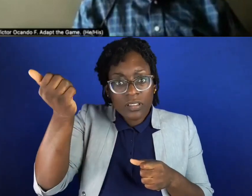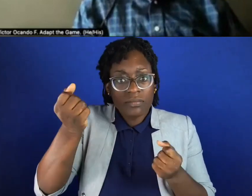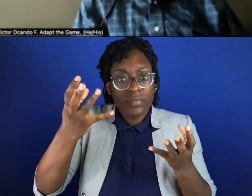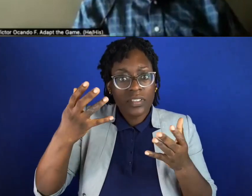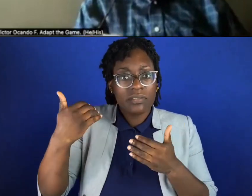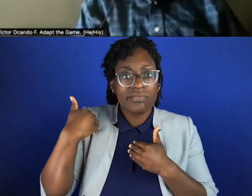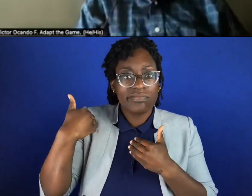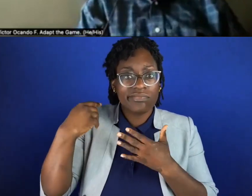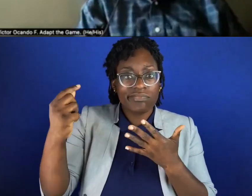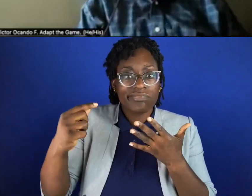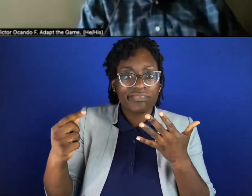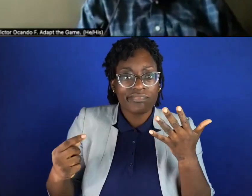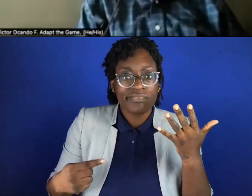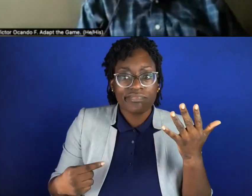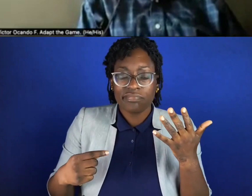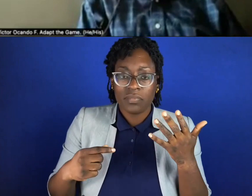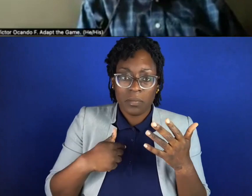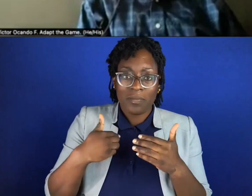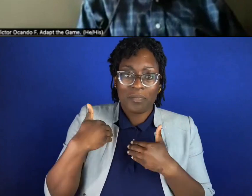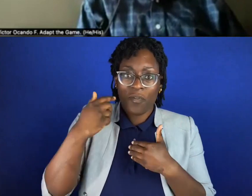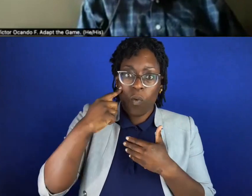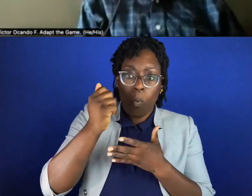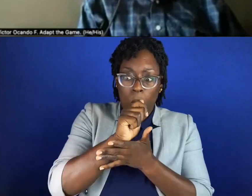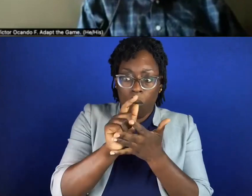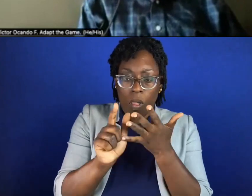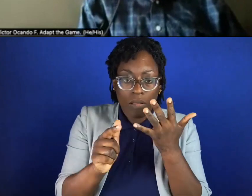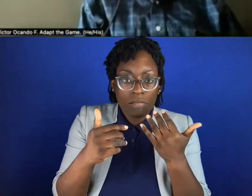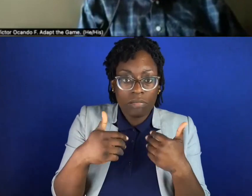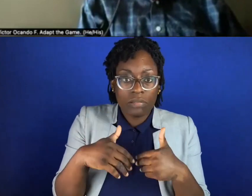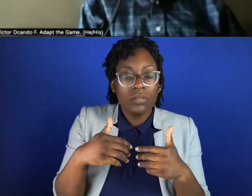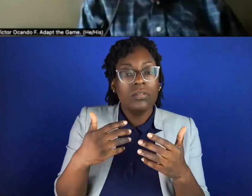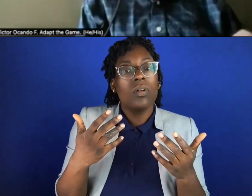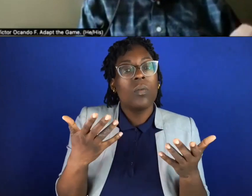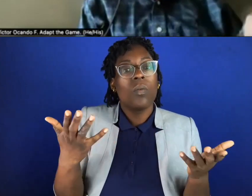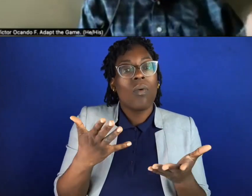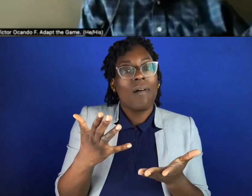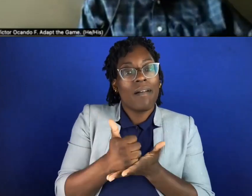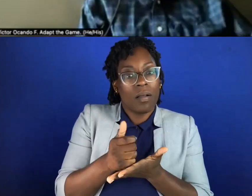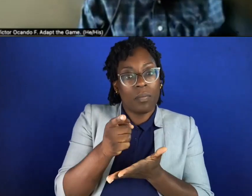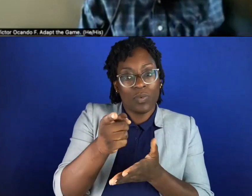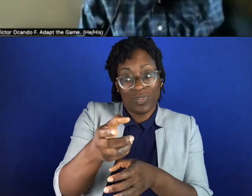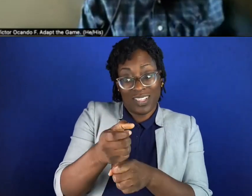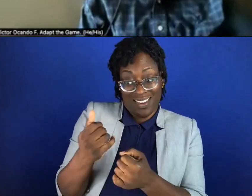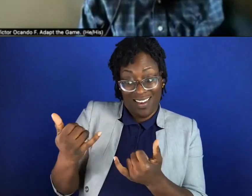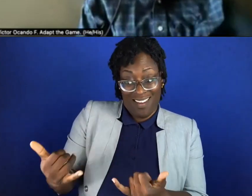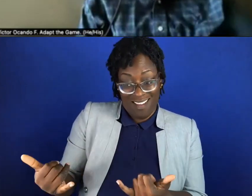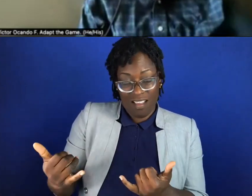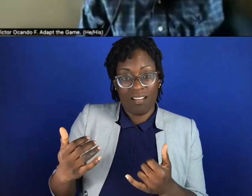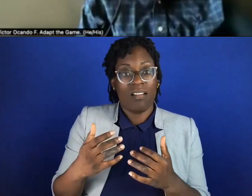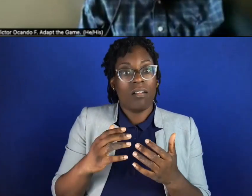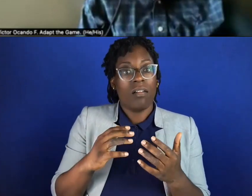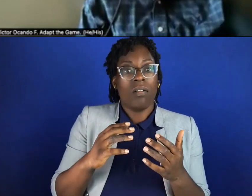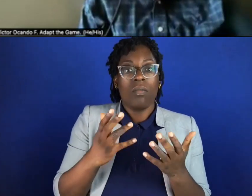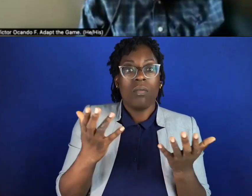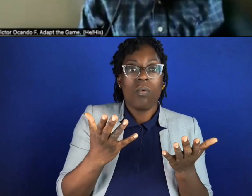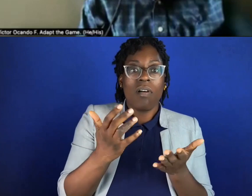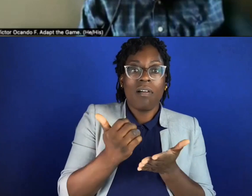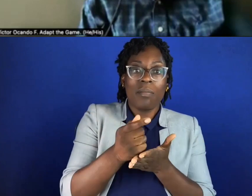with us what help you’ve asked for and maybe the help you get today to grow your business.